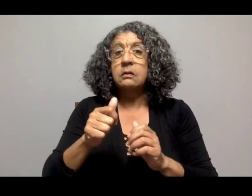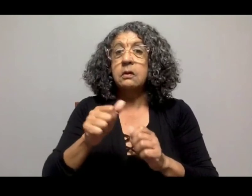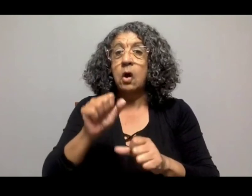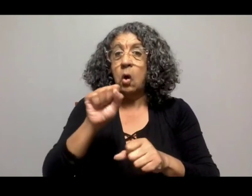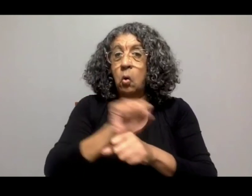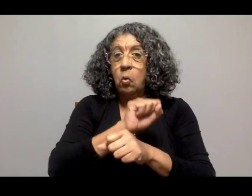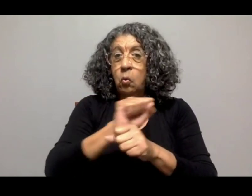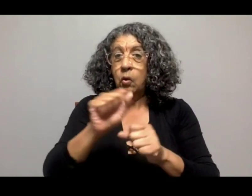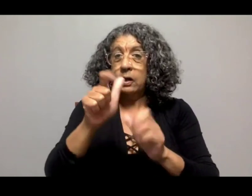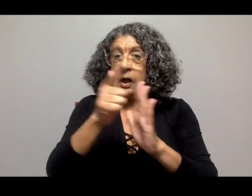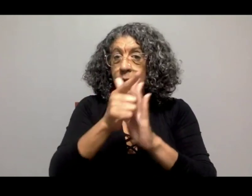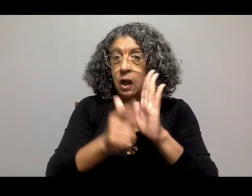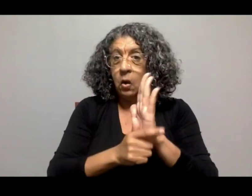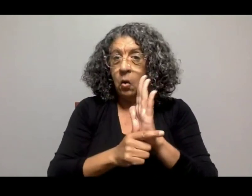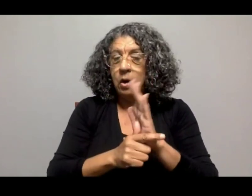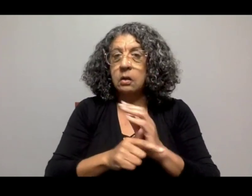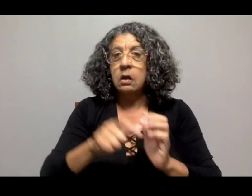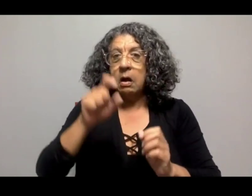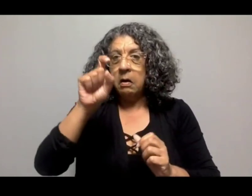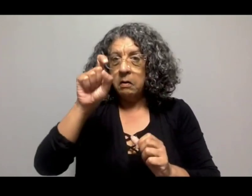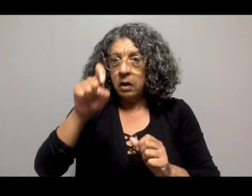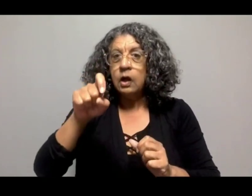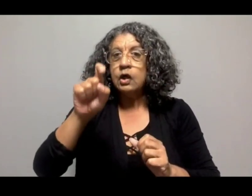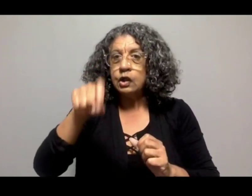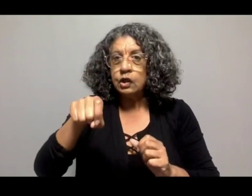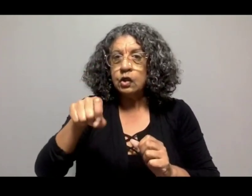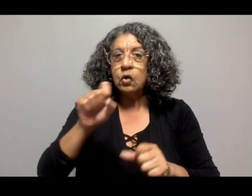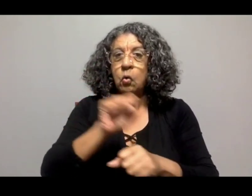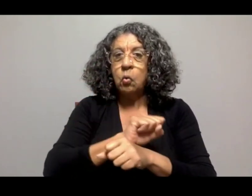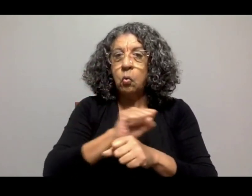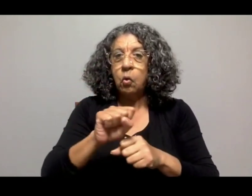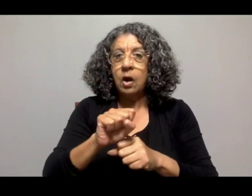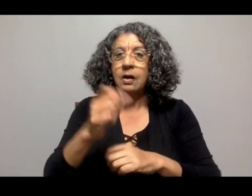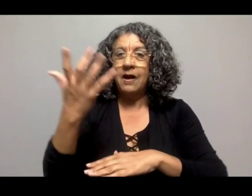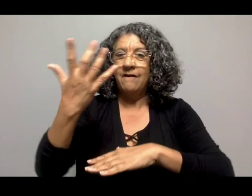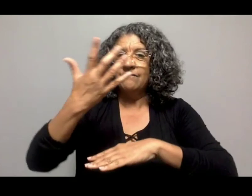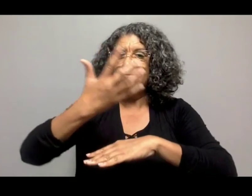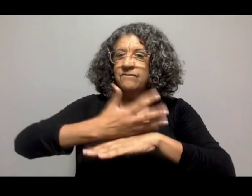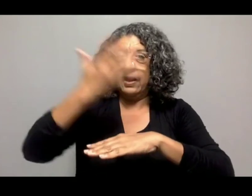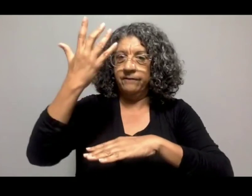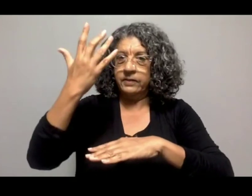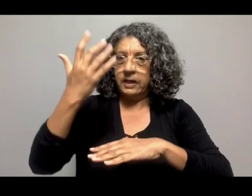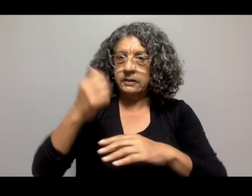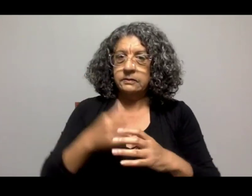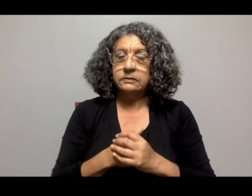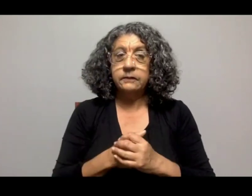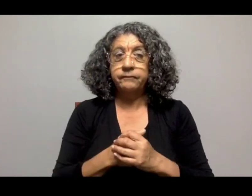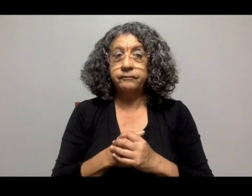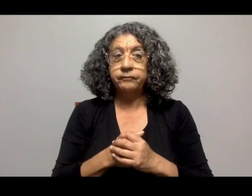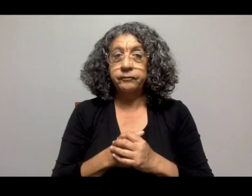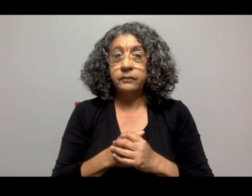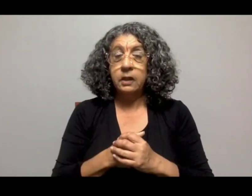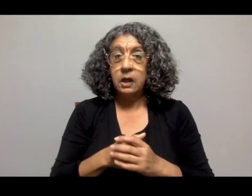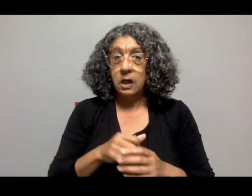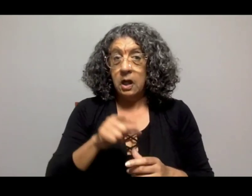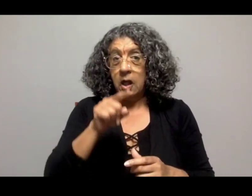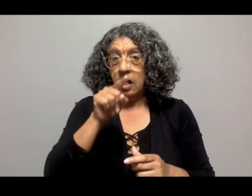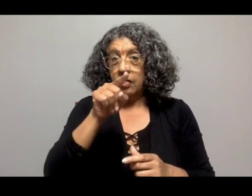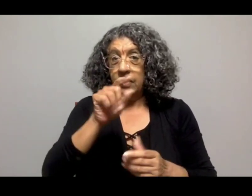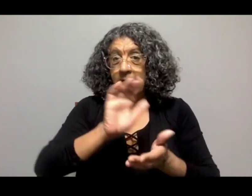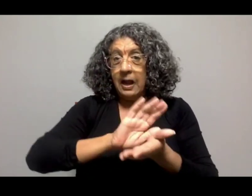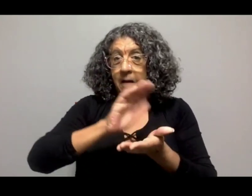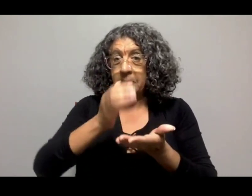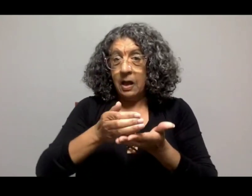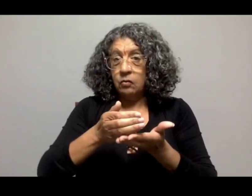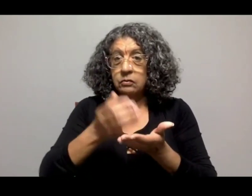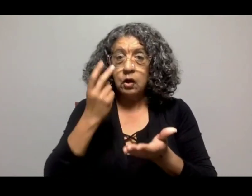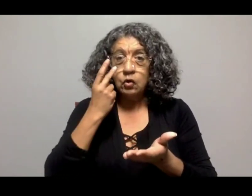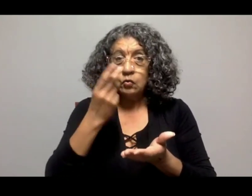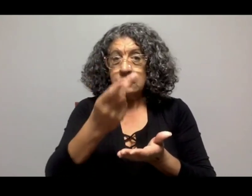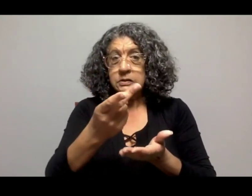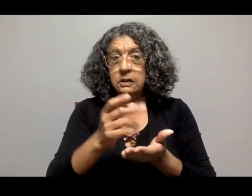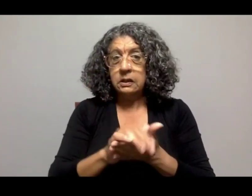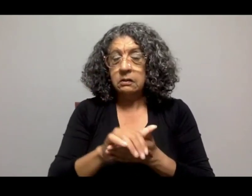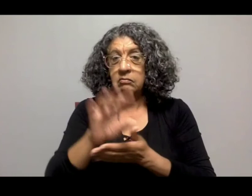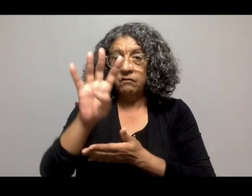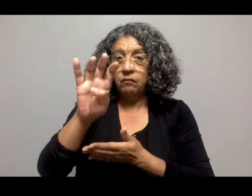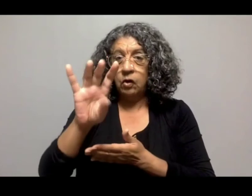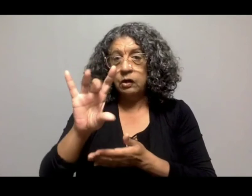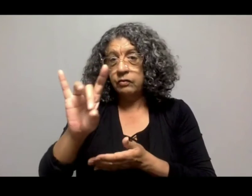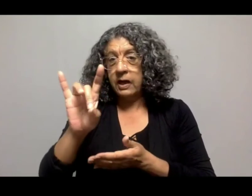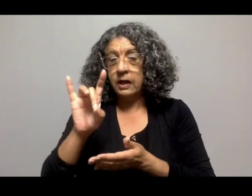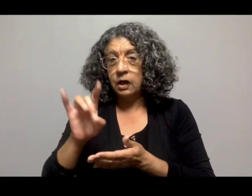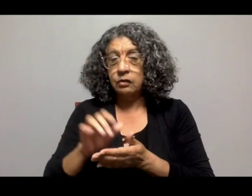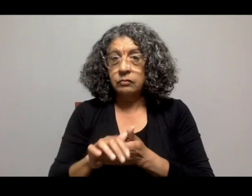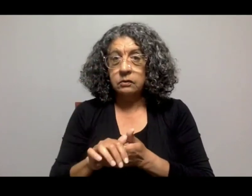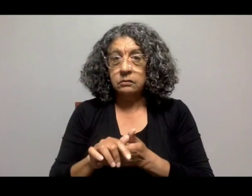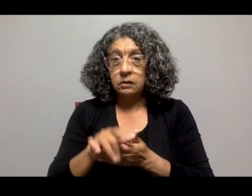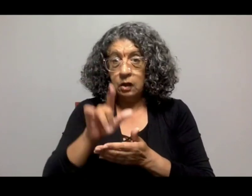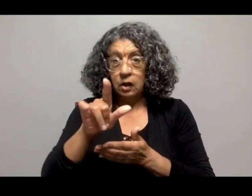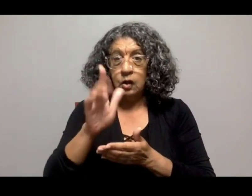You know remember you're supposed to work five days so that amount you see both for $400 and $800.